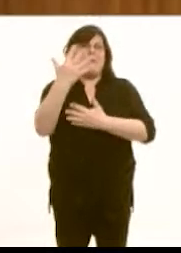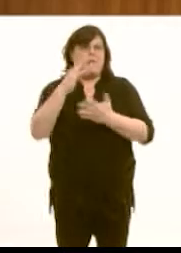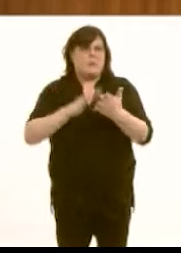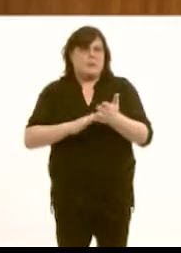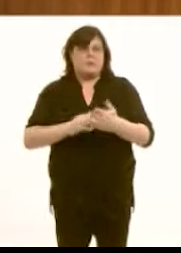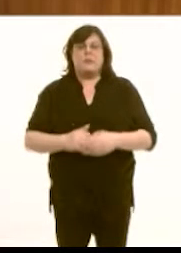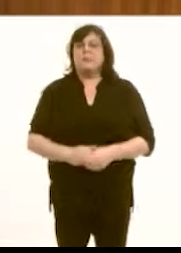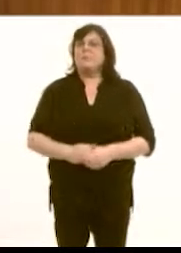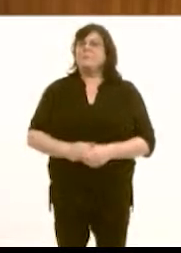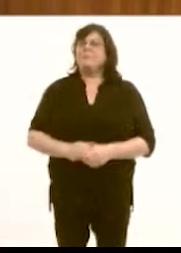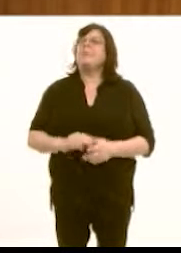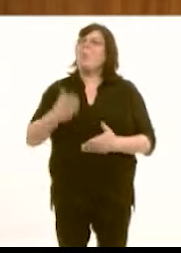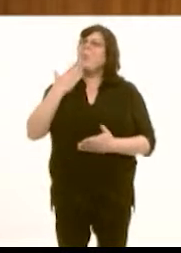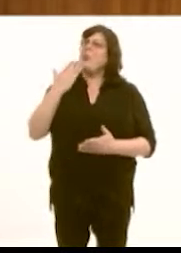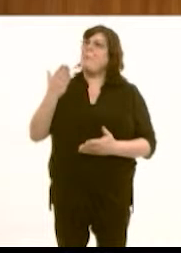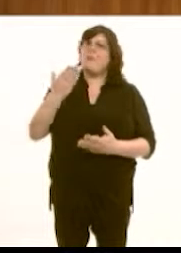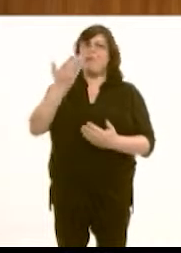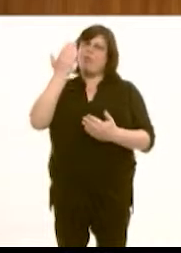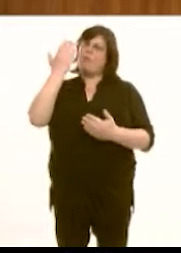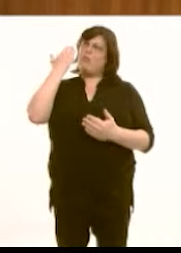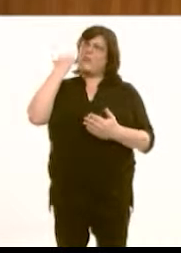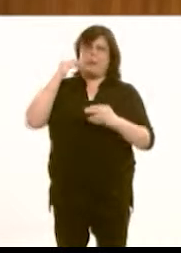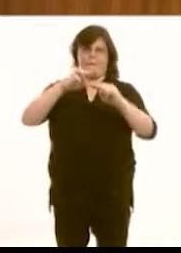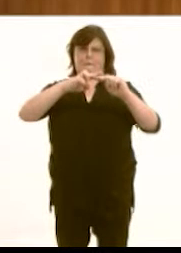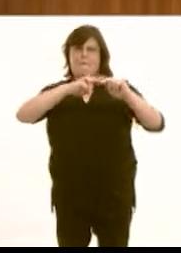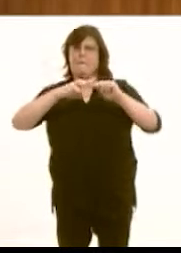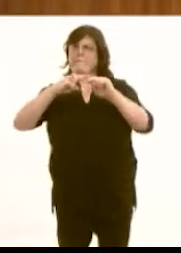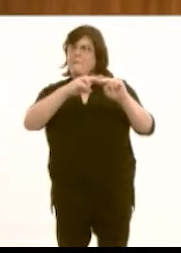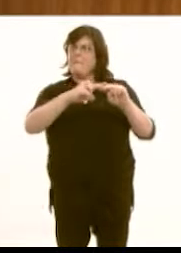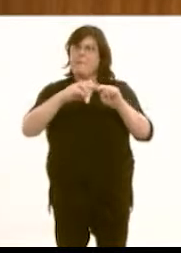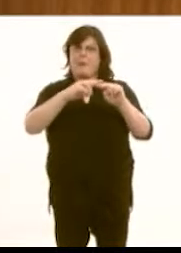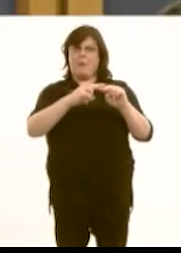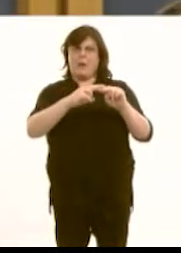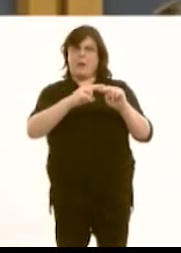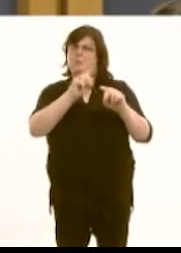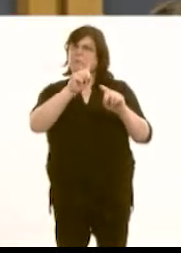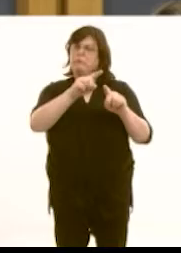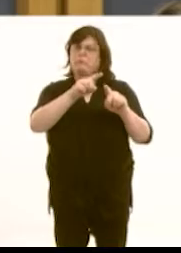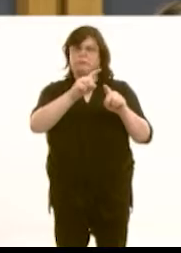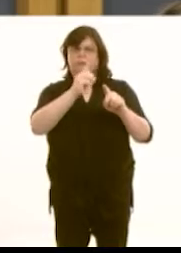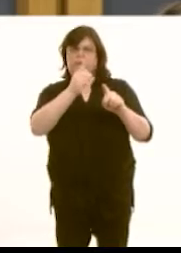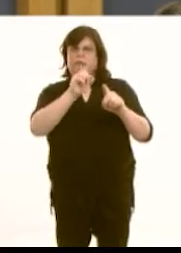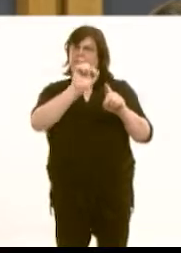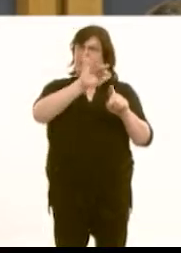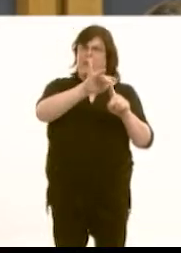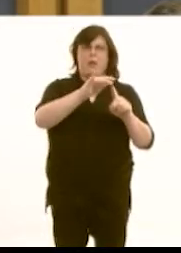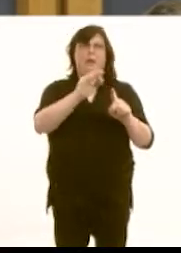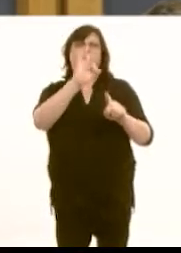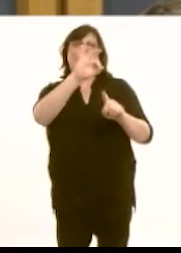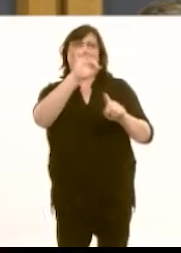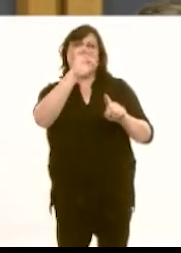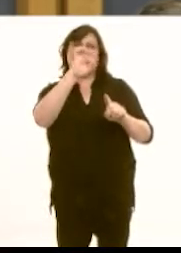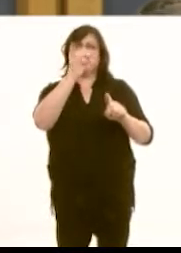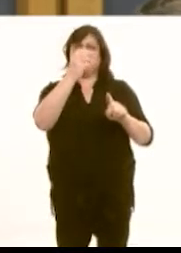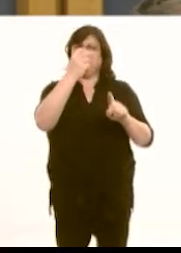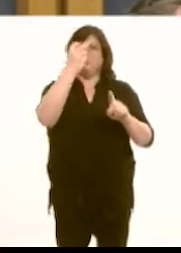I was recently contacted by the family of an 80-year-old lady who lives in my constituency or region.